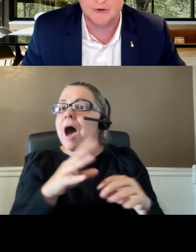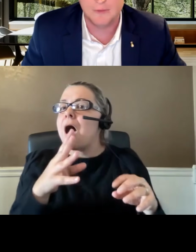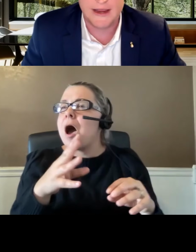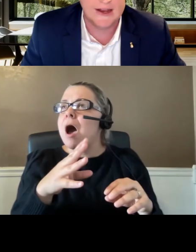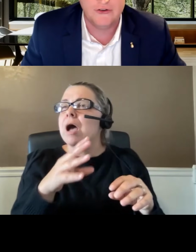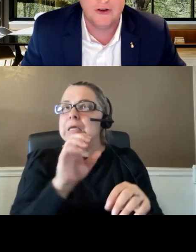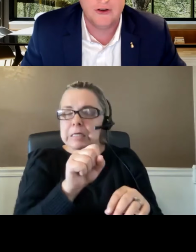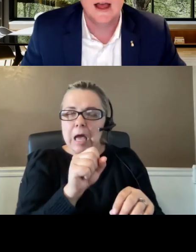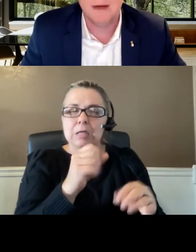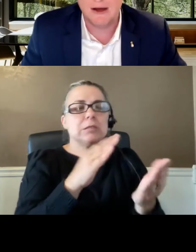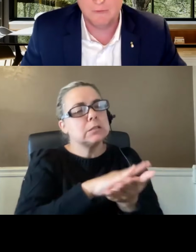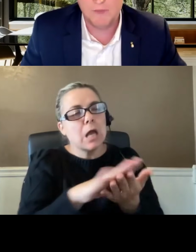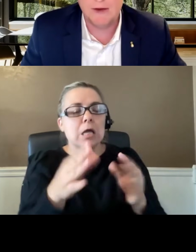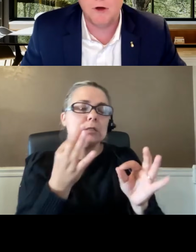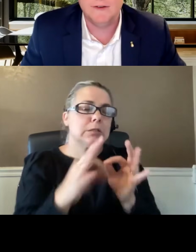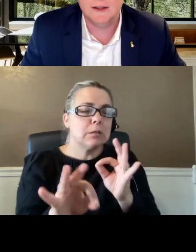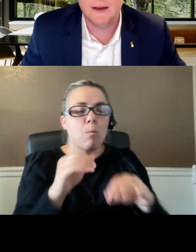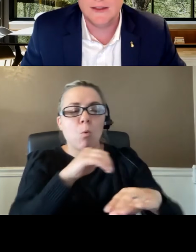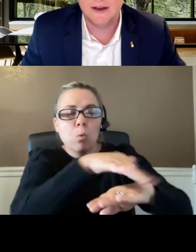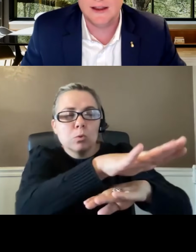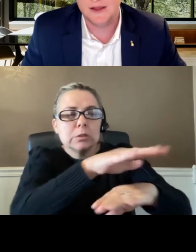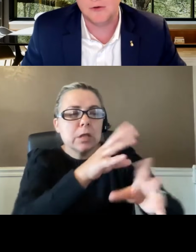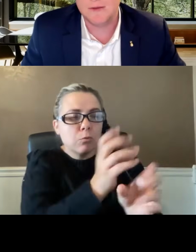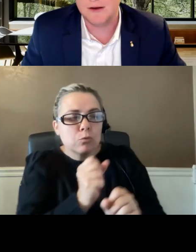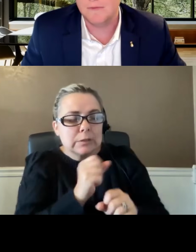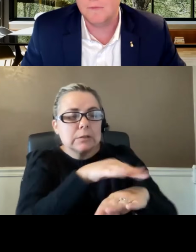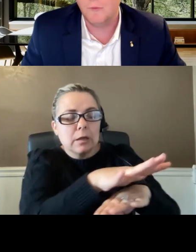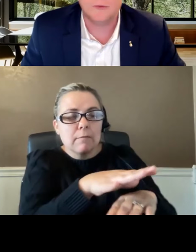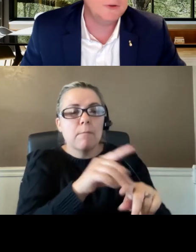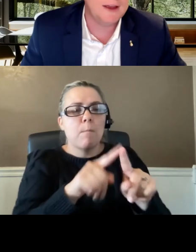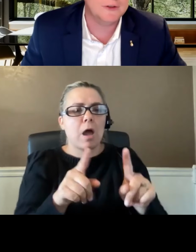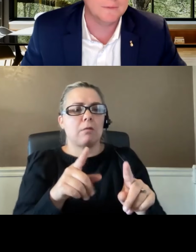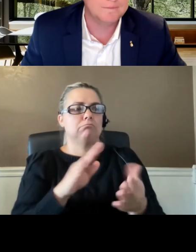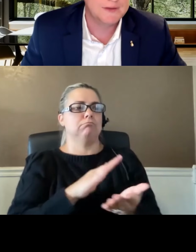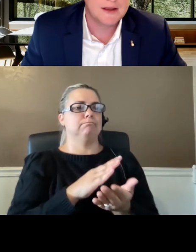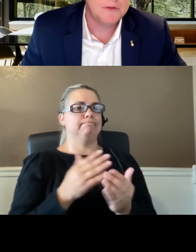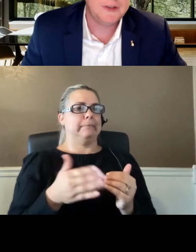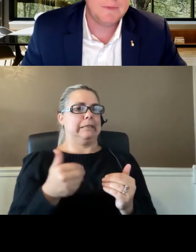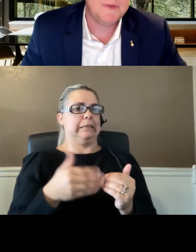literal page about what they wanted in the in the agreement. It works much faster. Well, the same